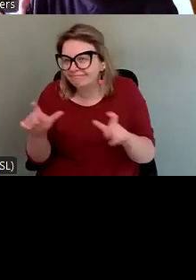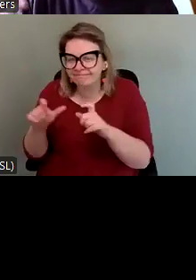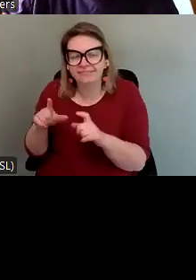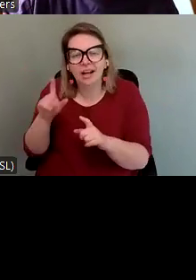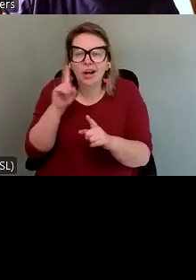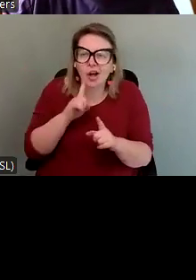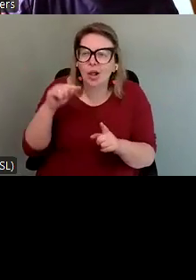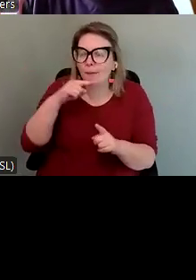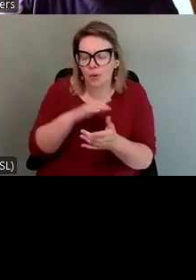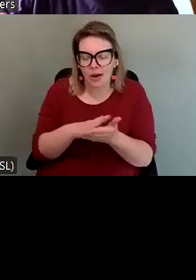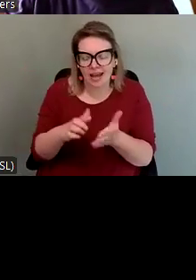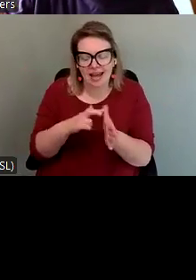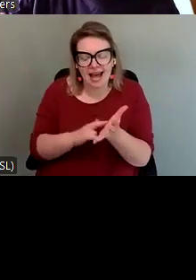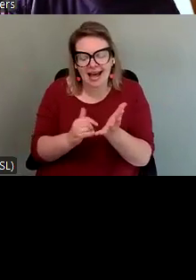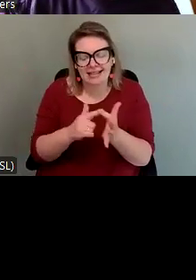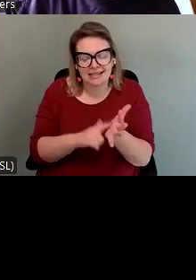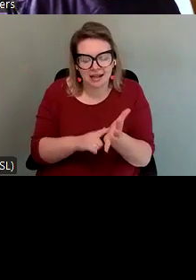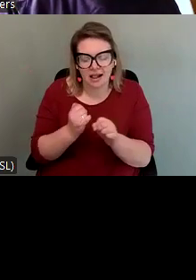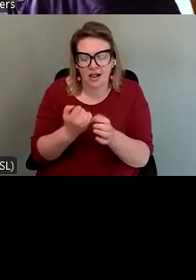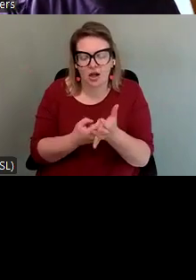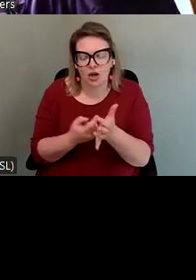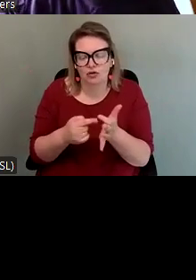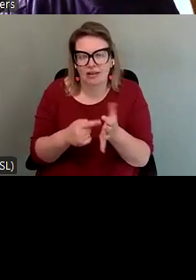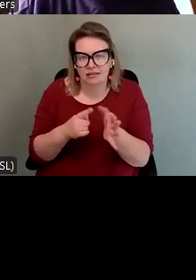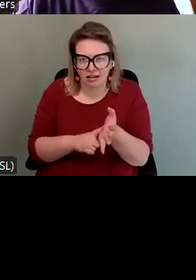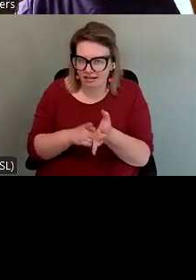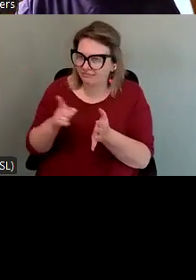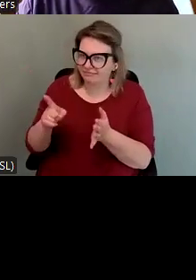For some reason, Gretel is riding across a lake on a swan.